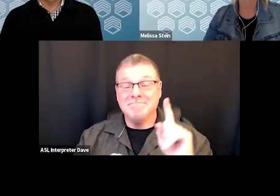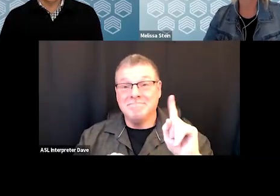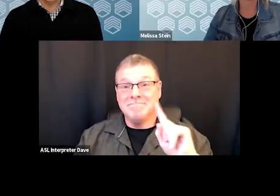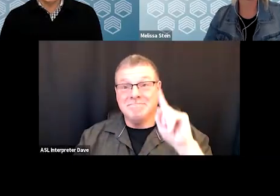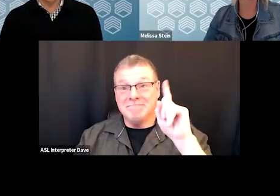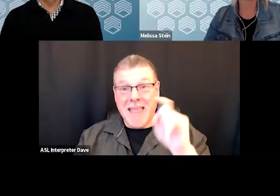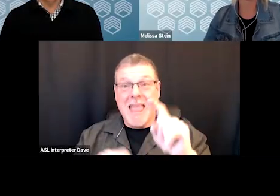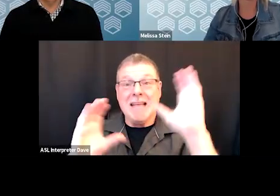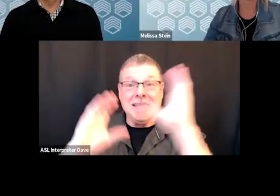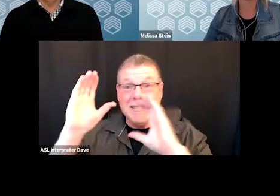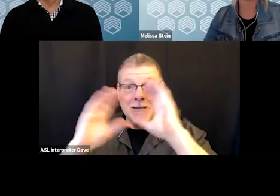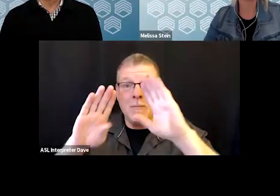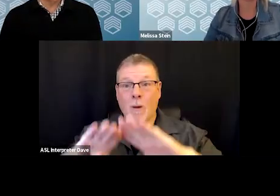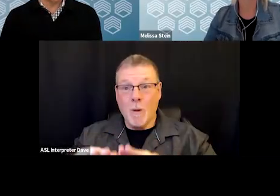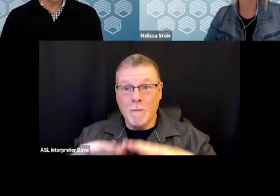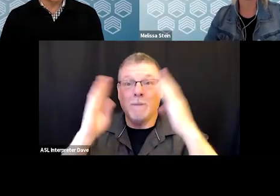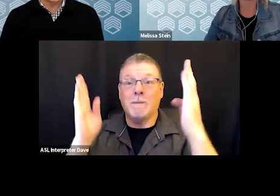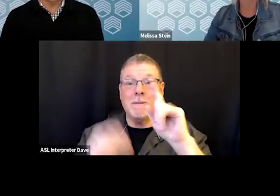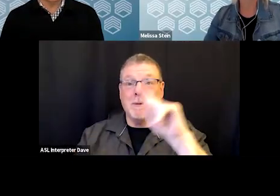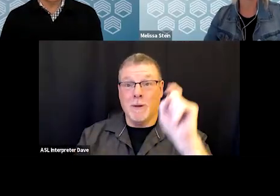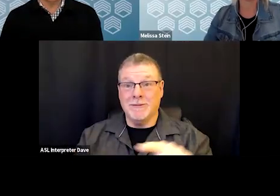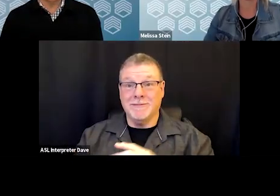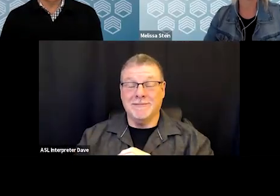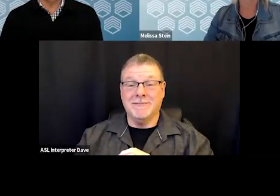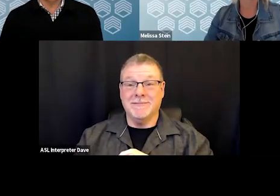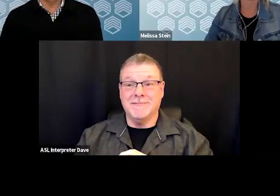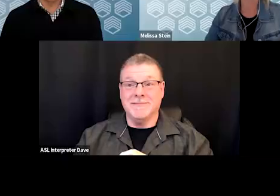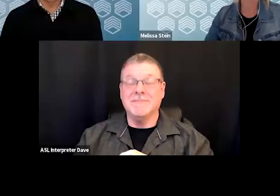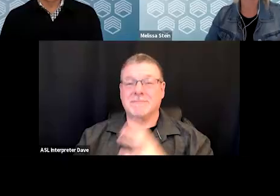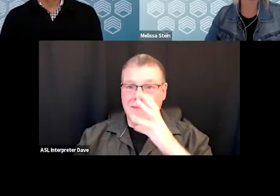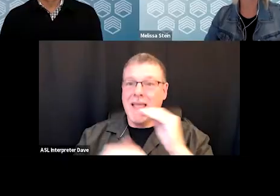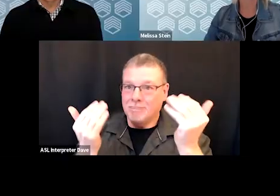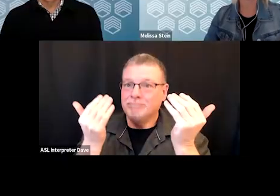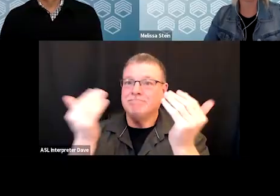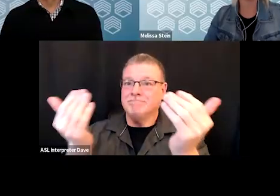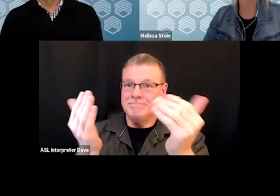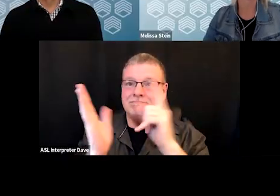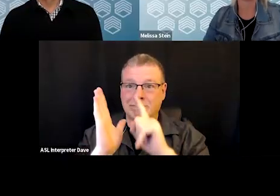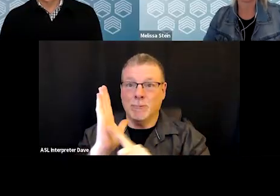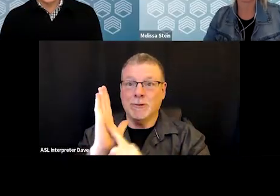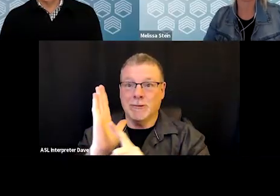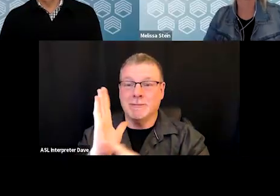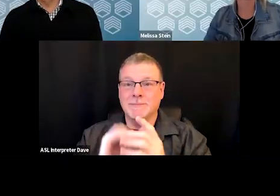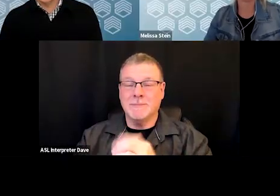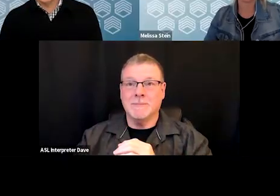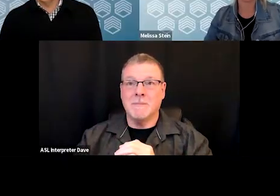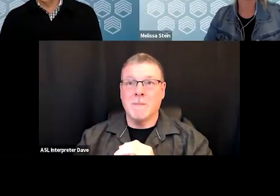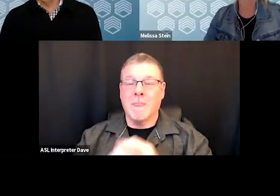and explore the open questions and to research how to do this right.